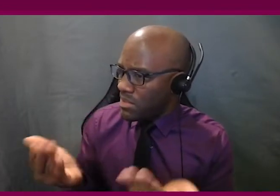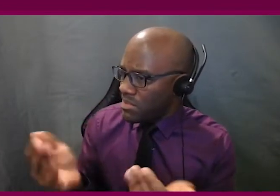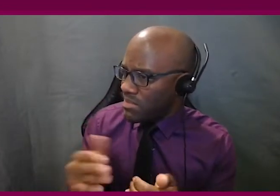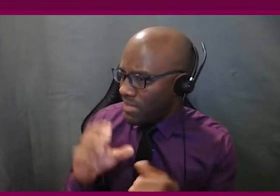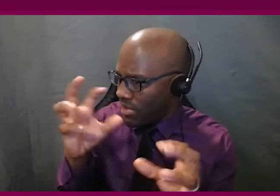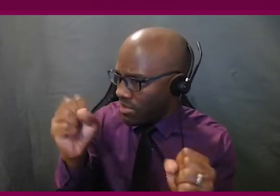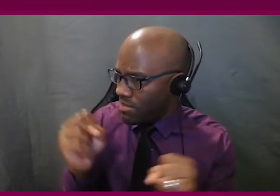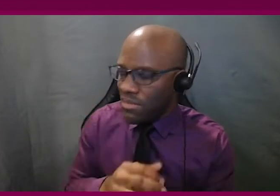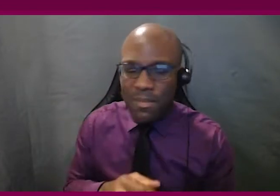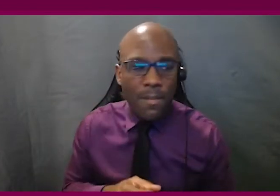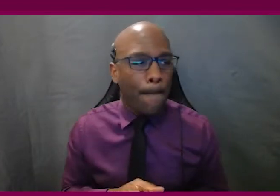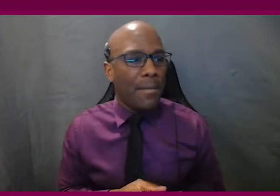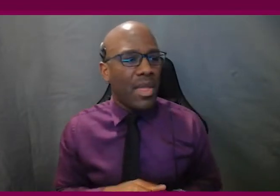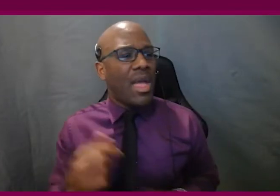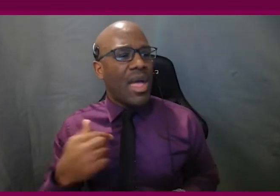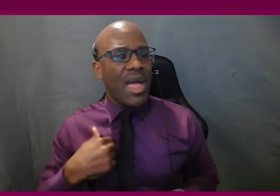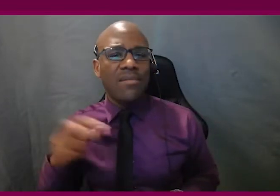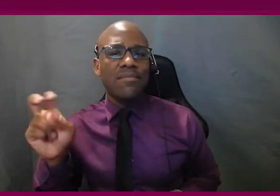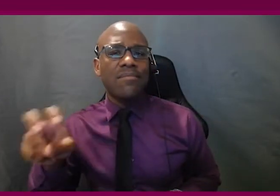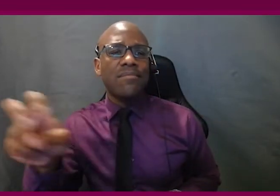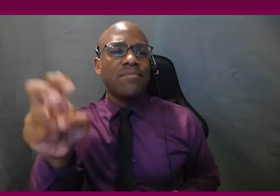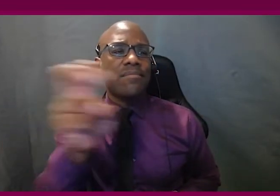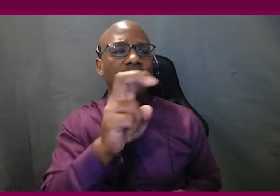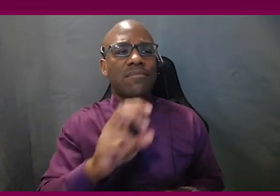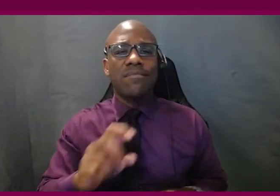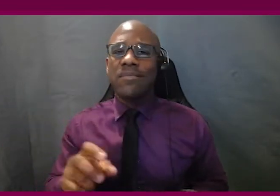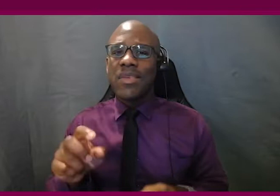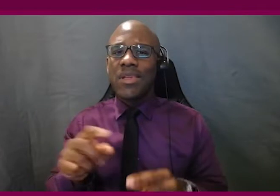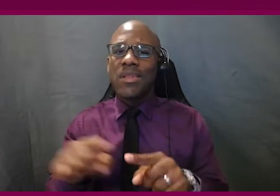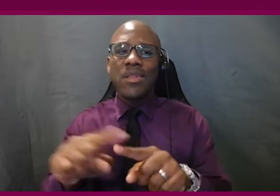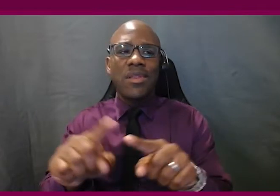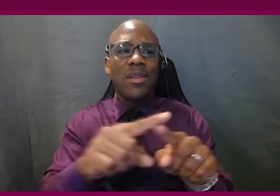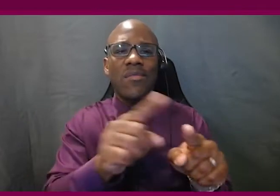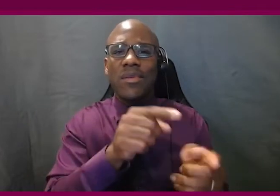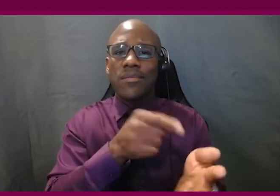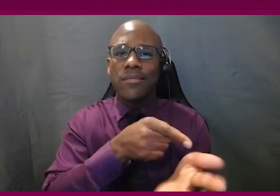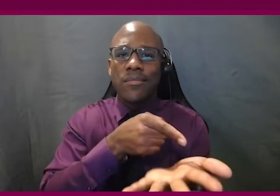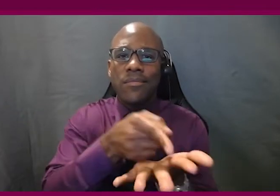So kind of been a little bit all over the place in terms of being an art therapist.